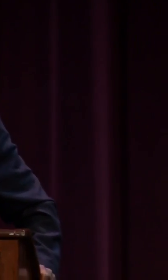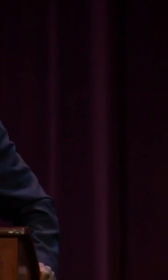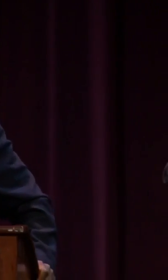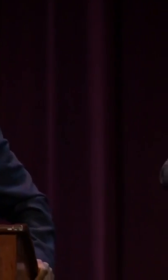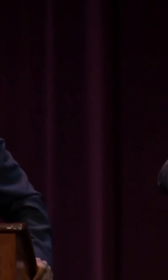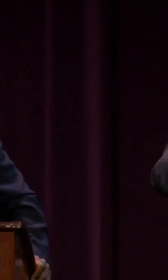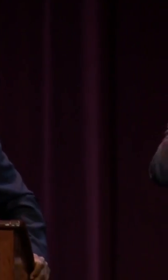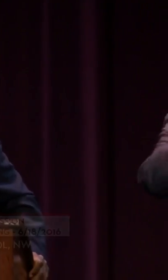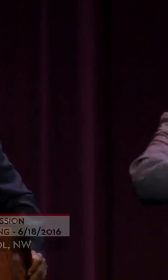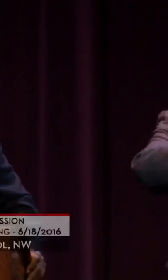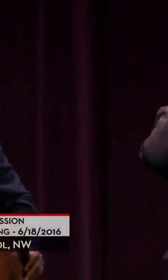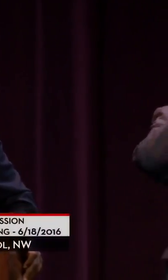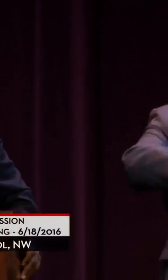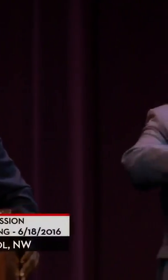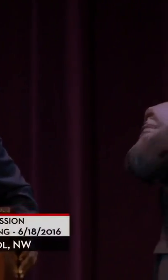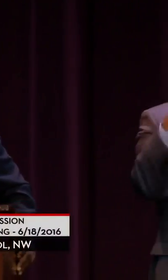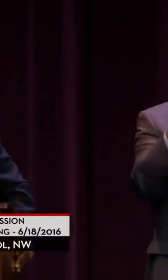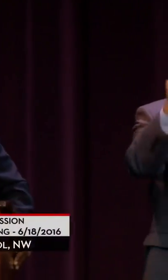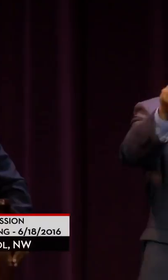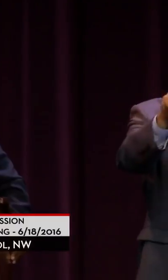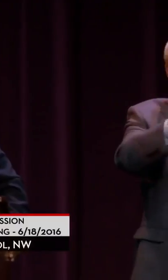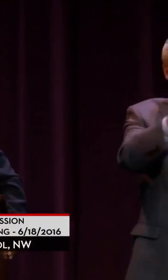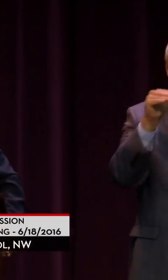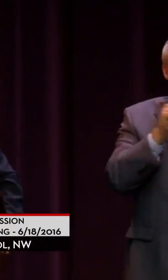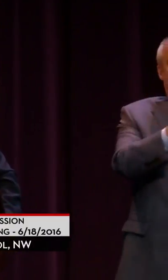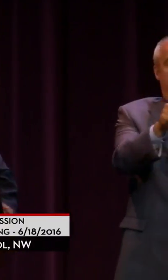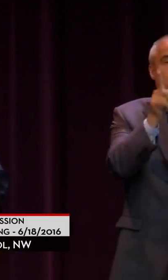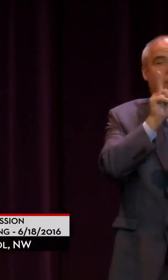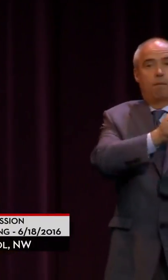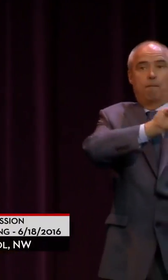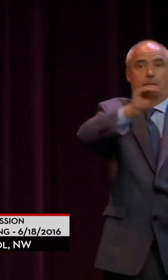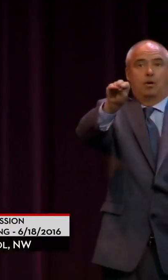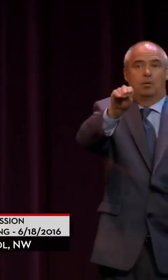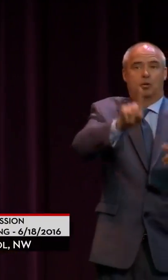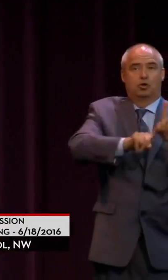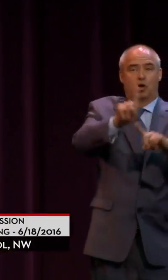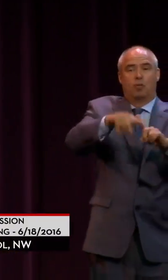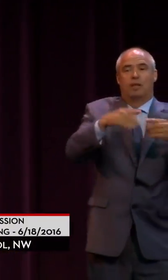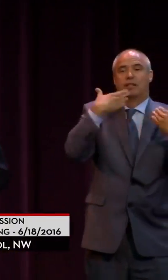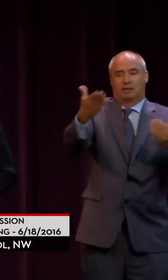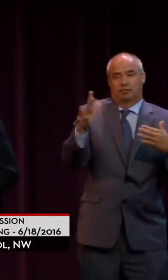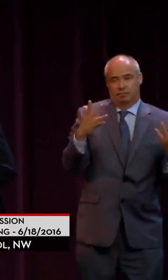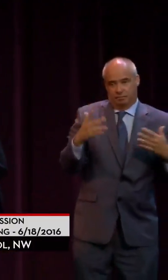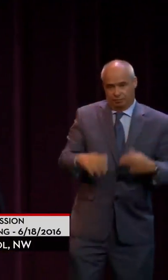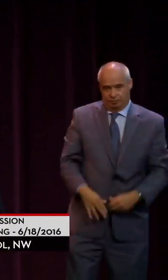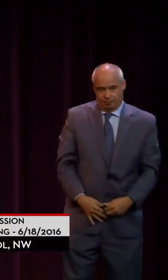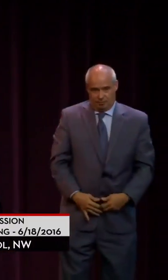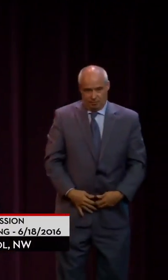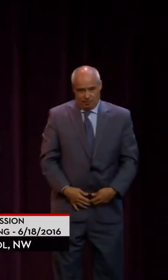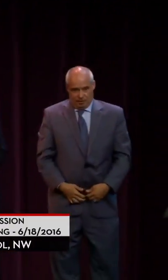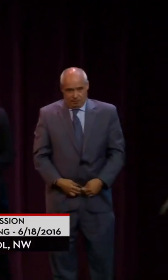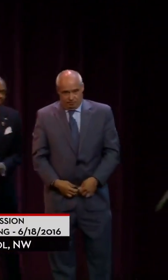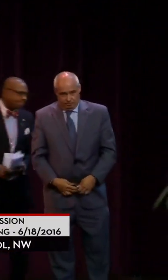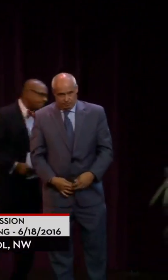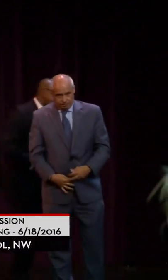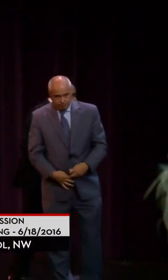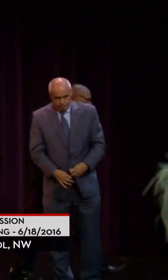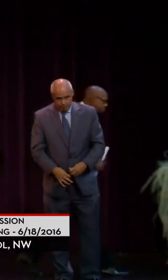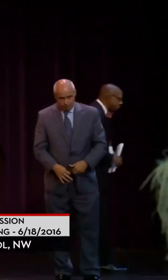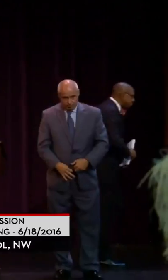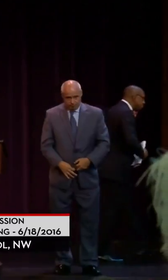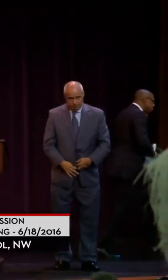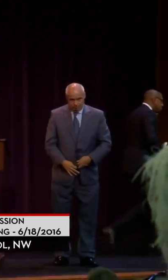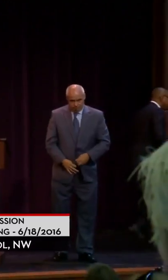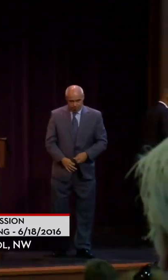THANK YOU.